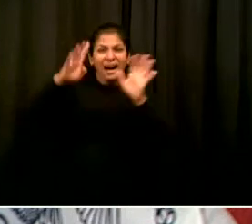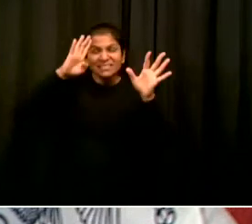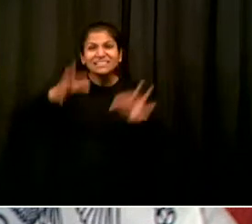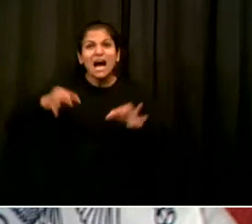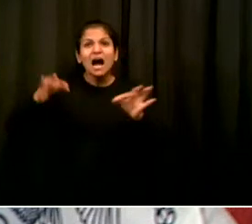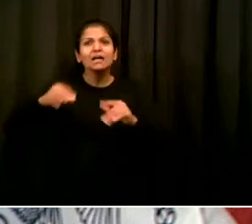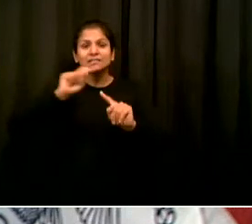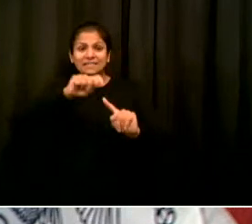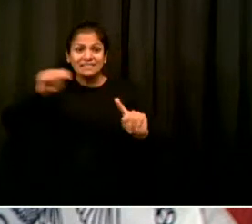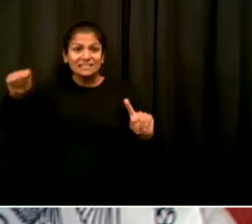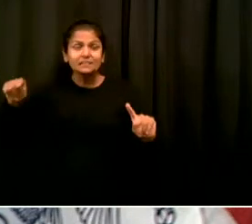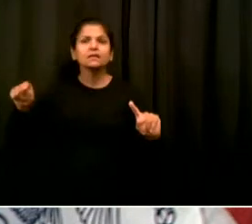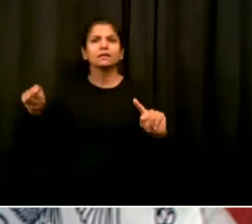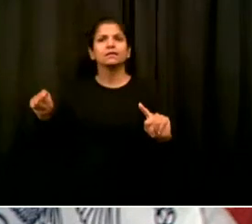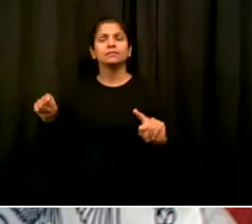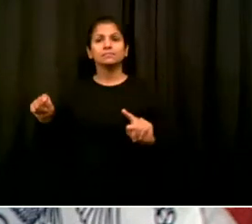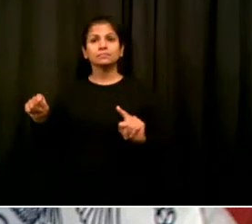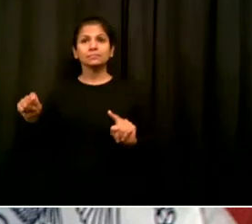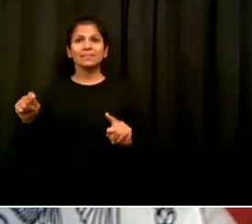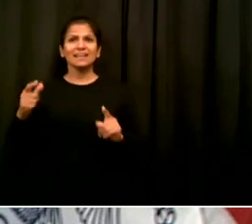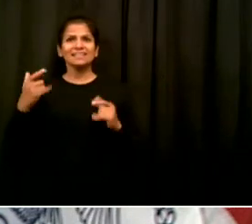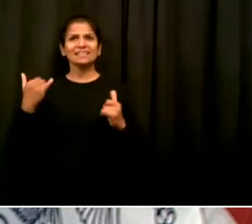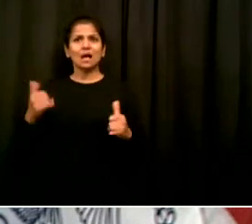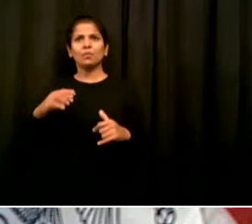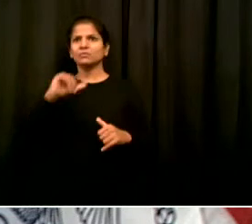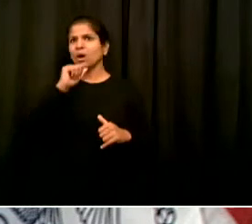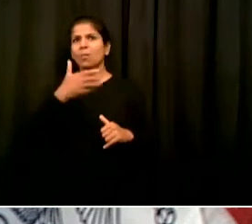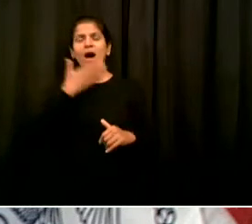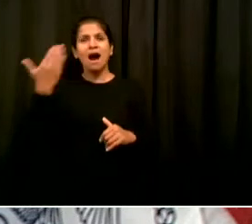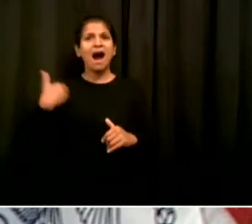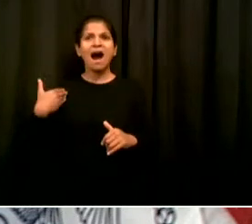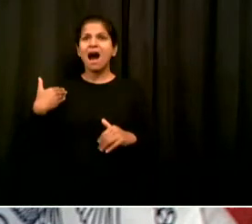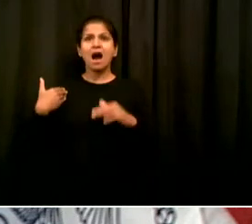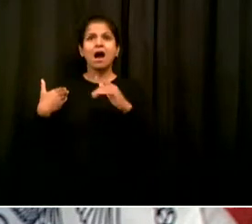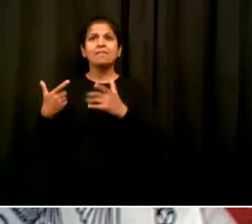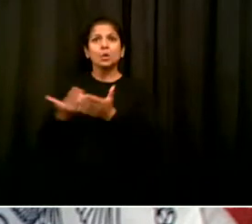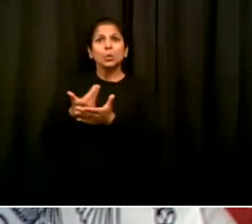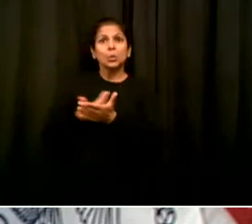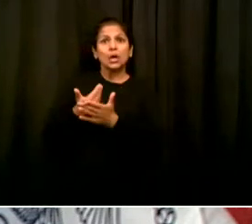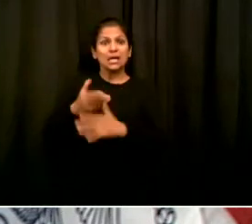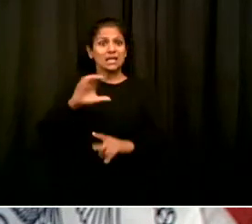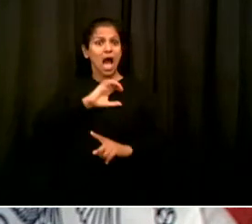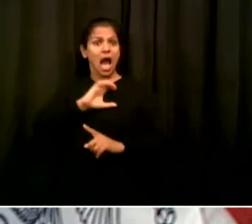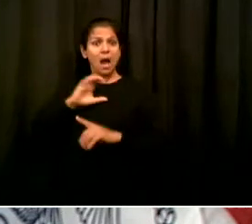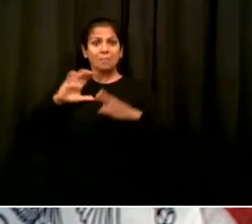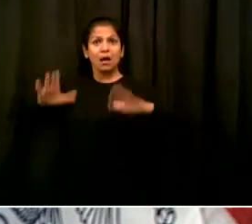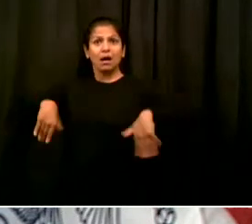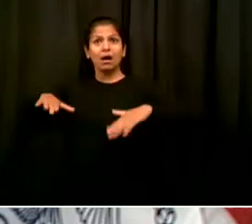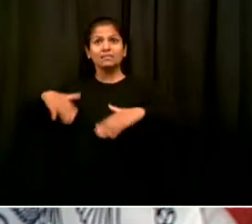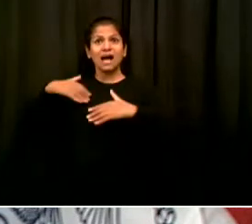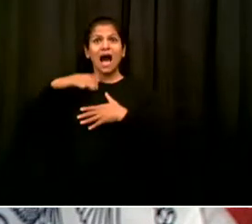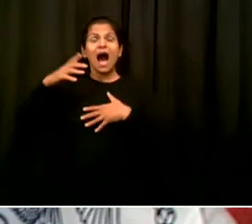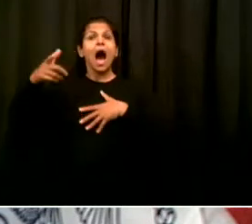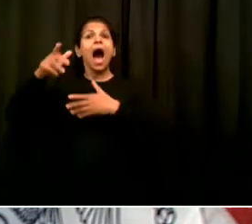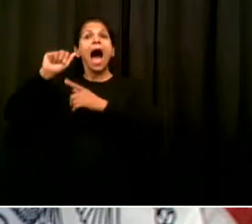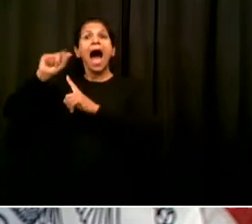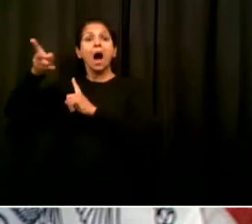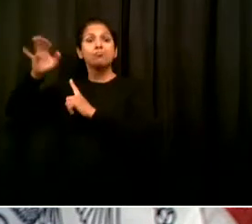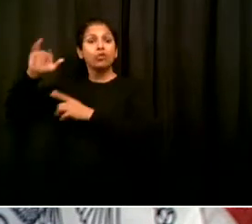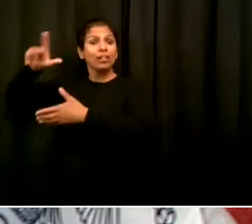CORONAVIRUS AND SO MANY OTHER FACTORS, POLICY DECISIONS, ET CETERA, THAT WE